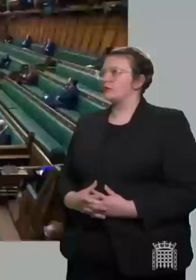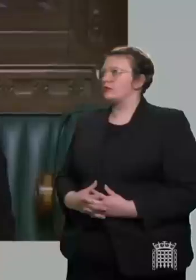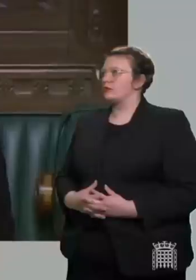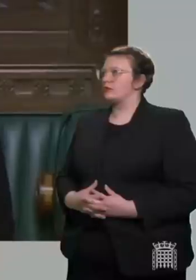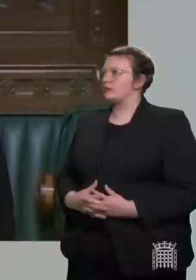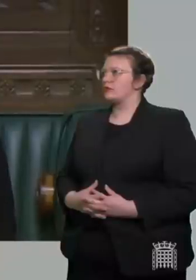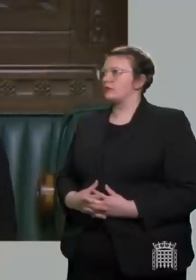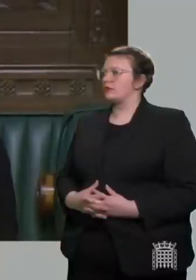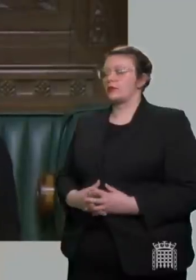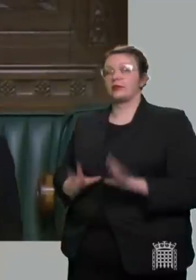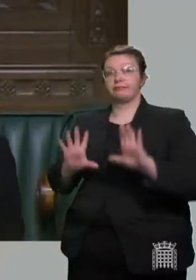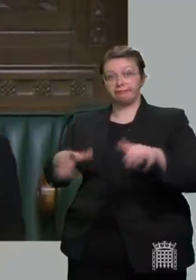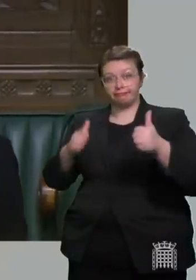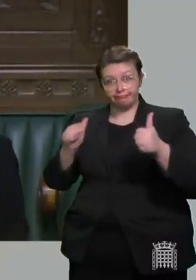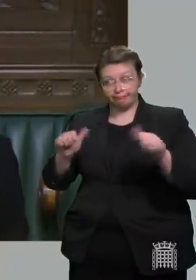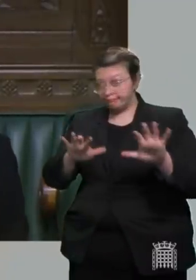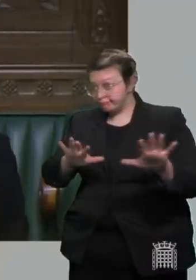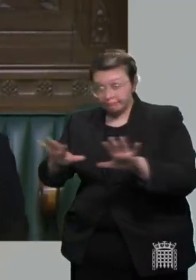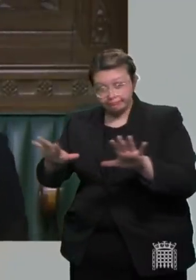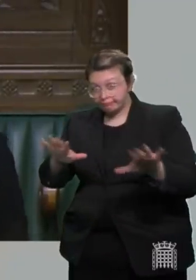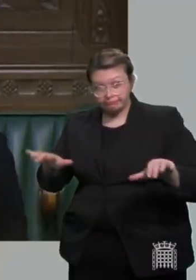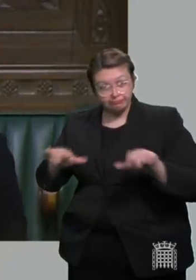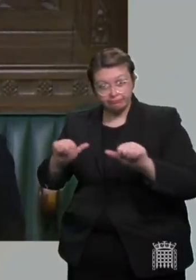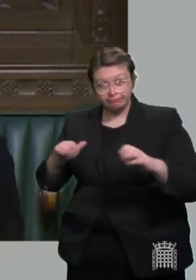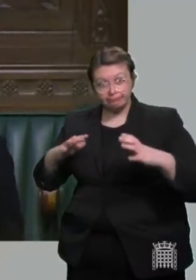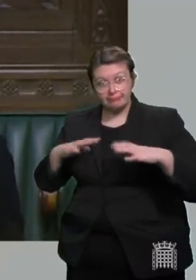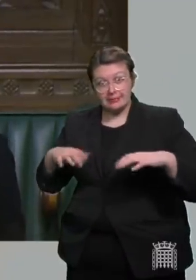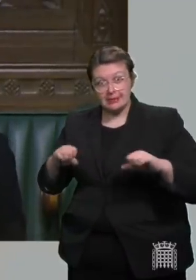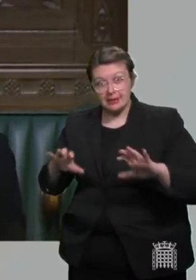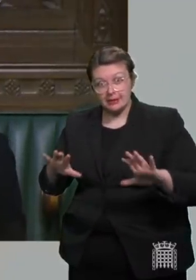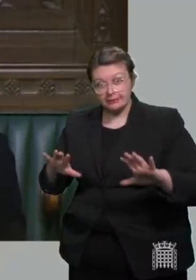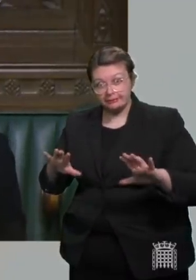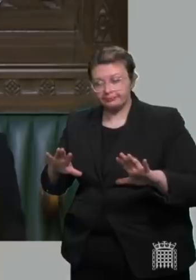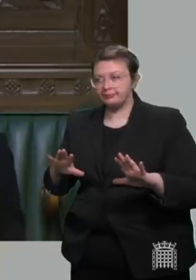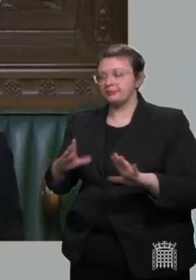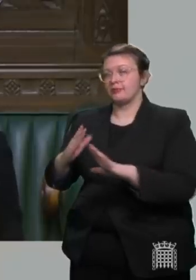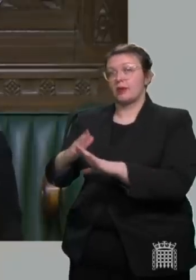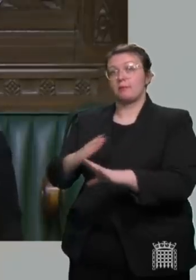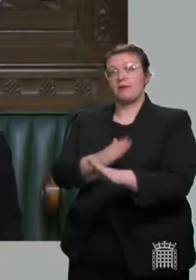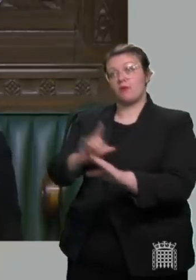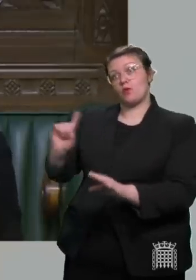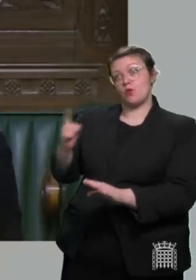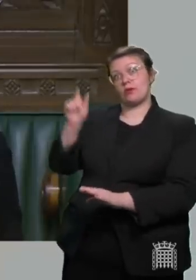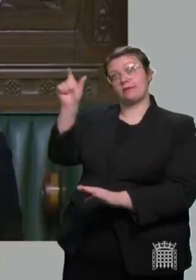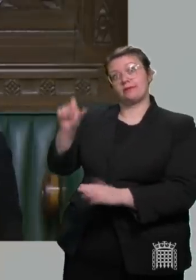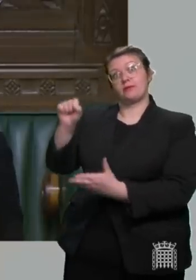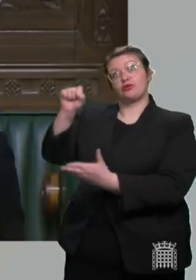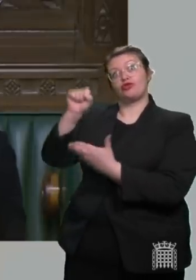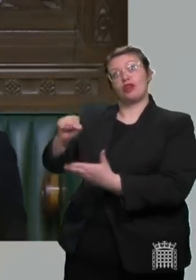Financial Statement >> Madam Deputy Speaker (Dame Eleanor Laing) Before I call the Chancellor of the Exchequer, I remind hon. Members that